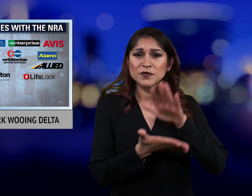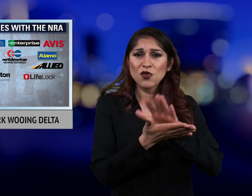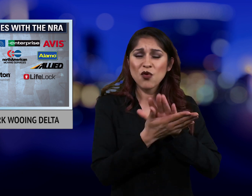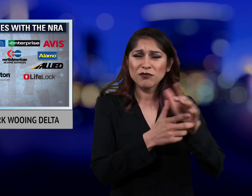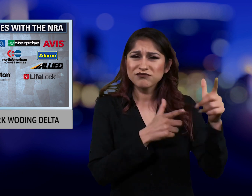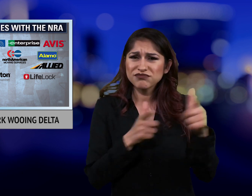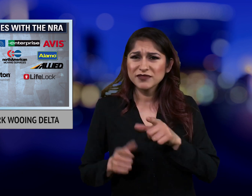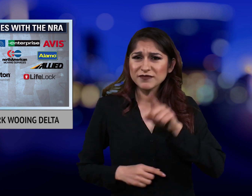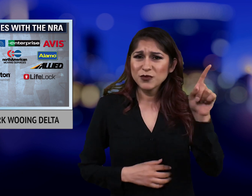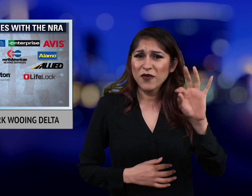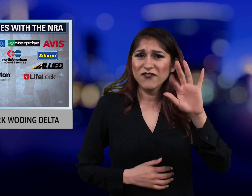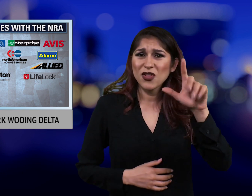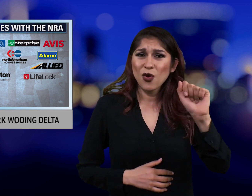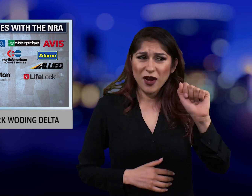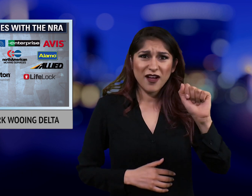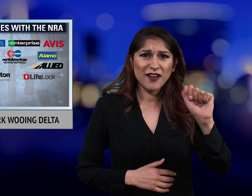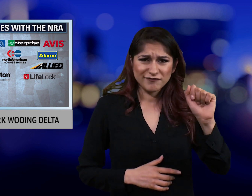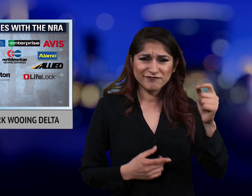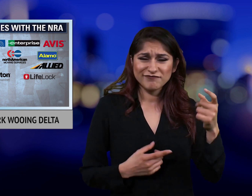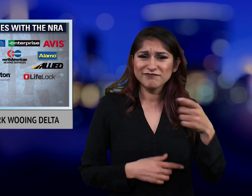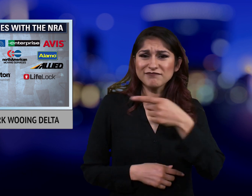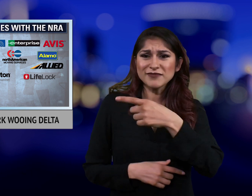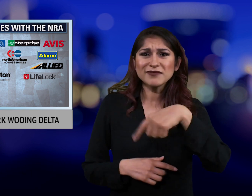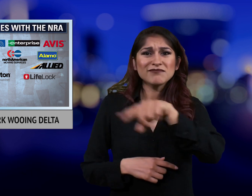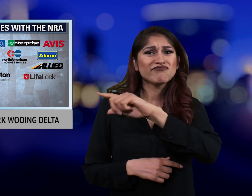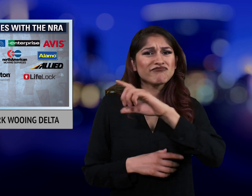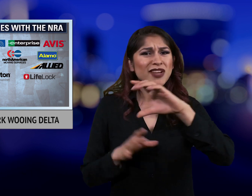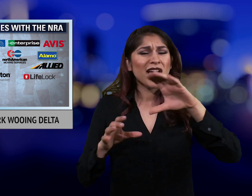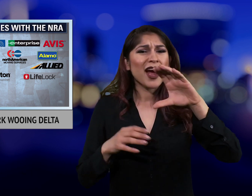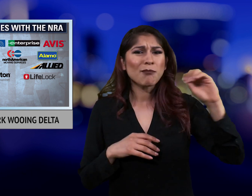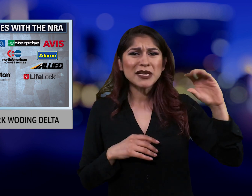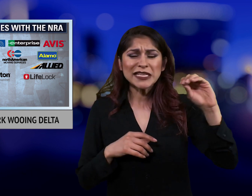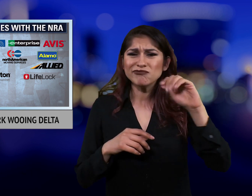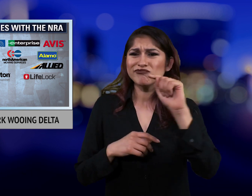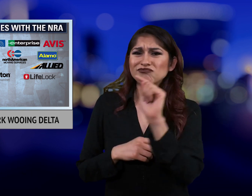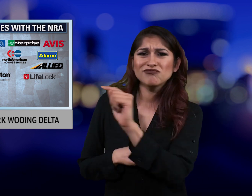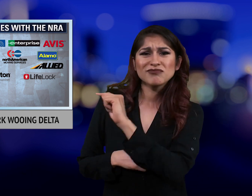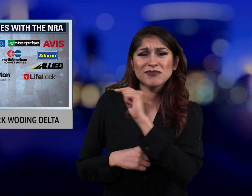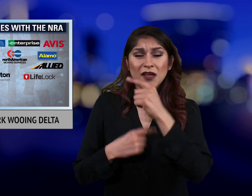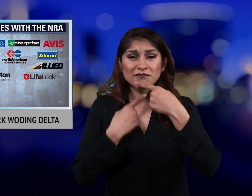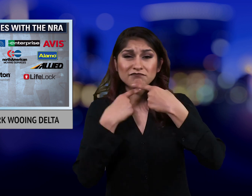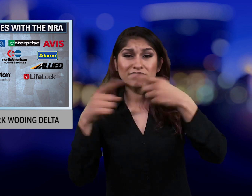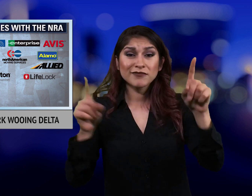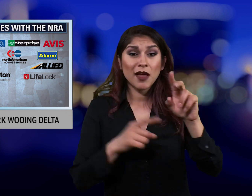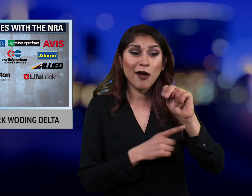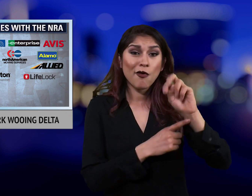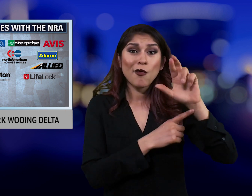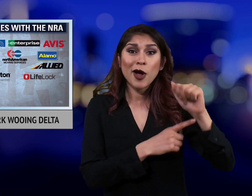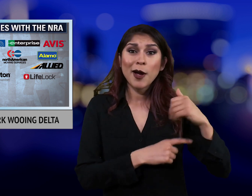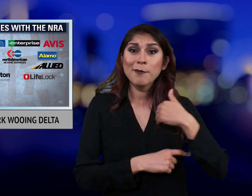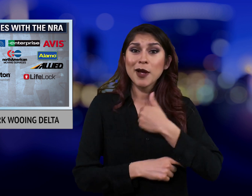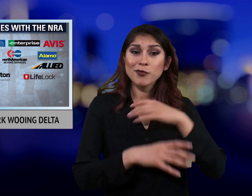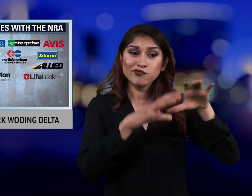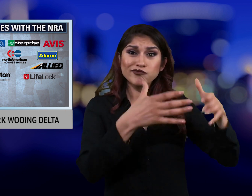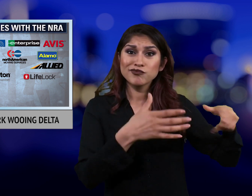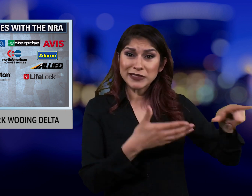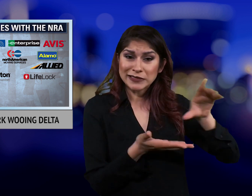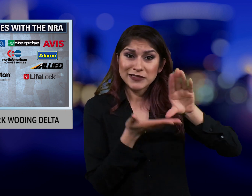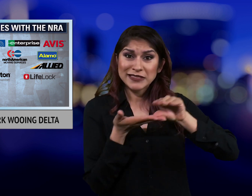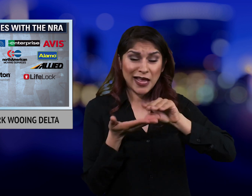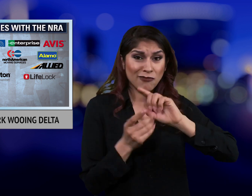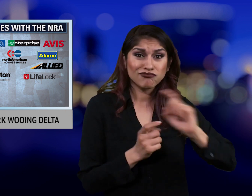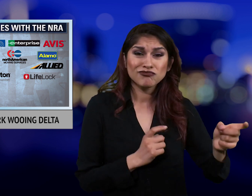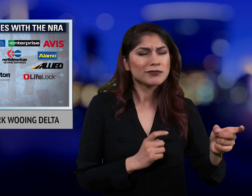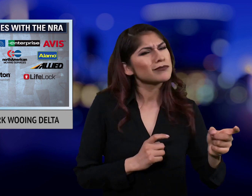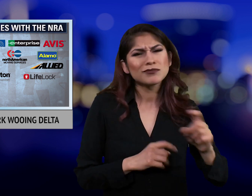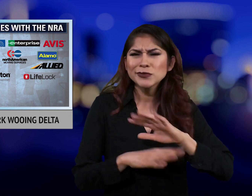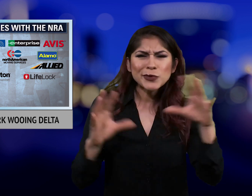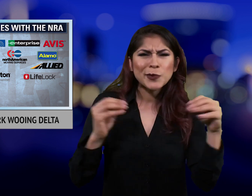Last week, Delta Airlines joined several other companies by announcing it would no longer